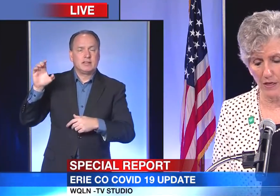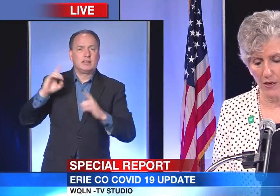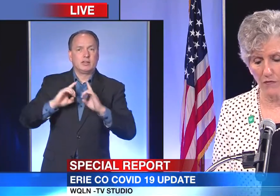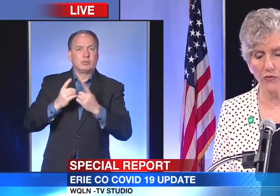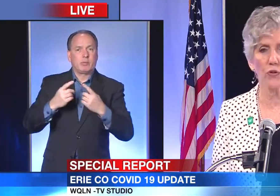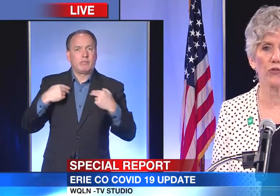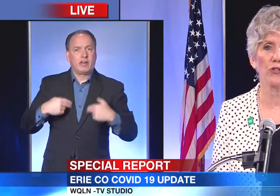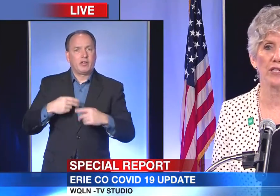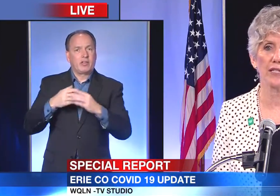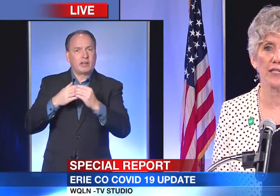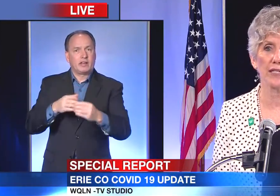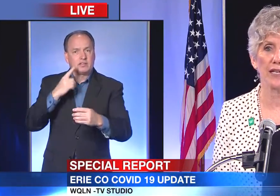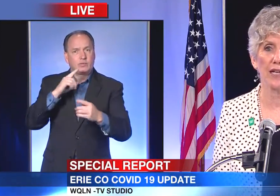ENCOURAGE CURBSIDE AND -- ESPLANADE